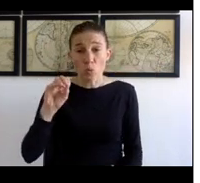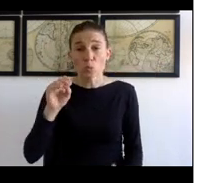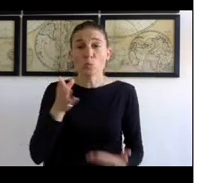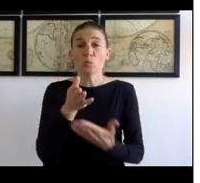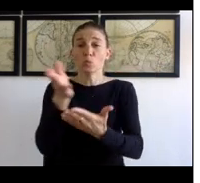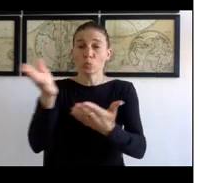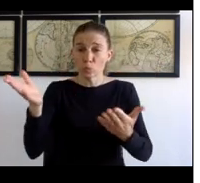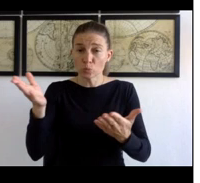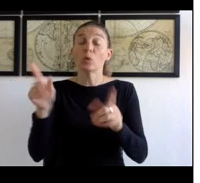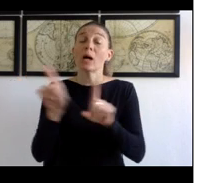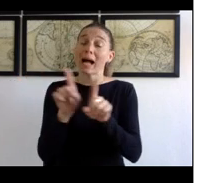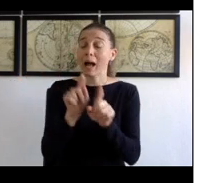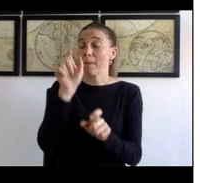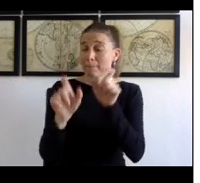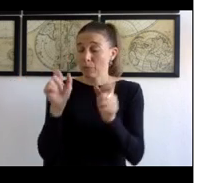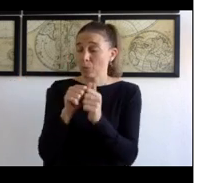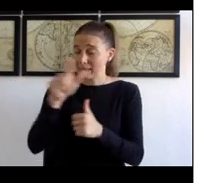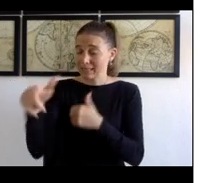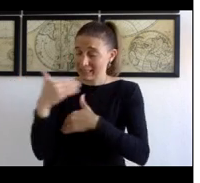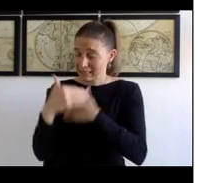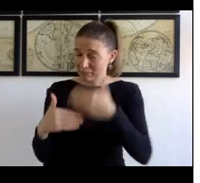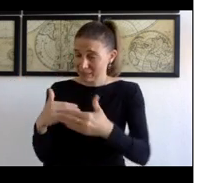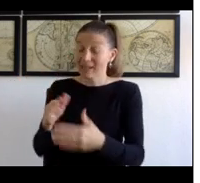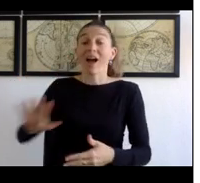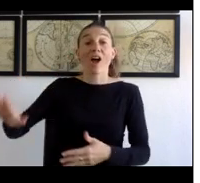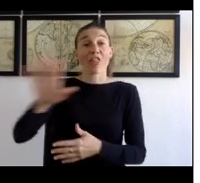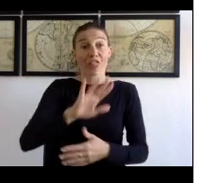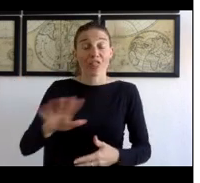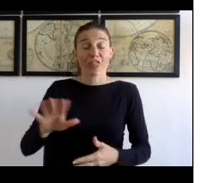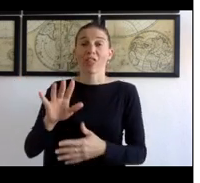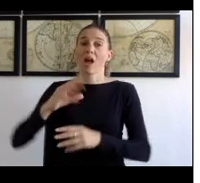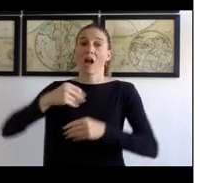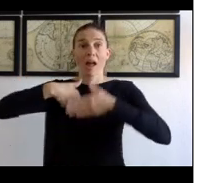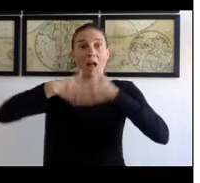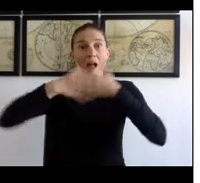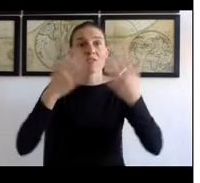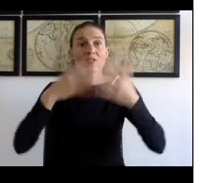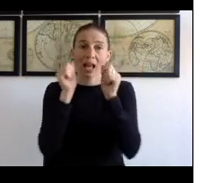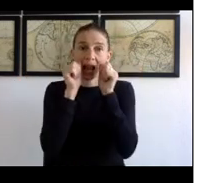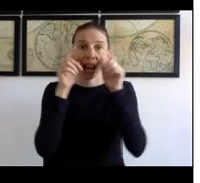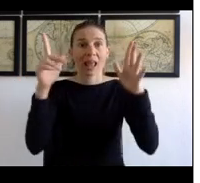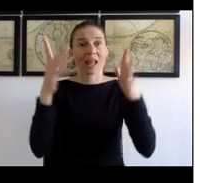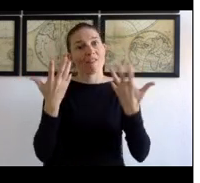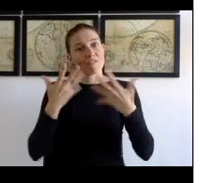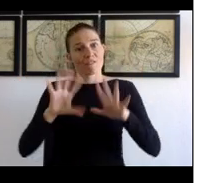and their lived experiences needed to be factored in interventions that target them.